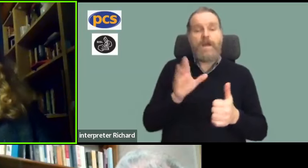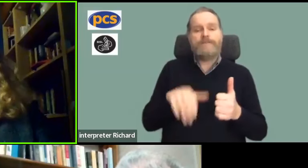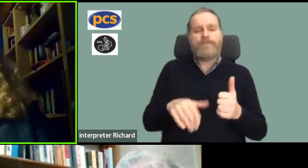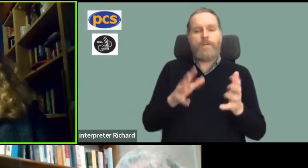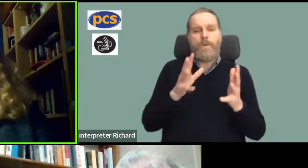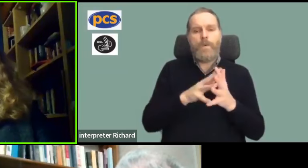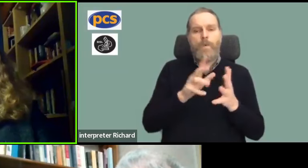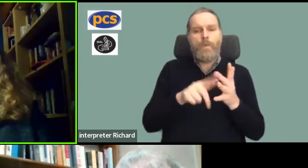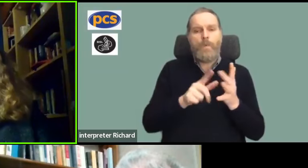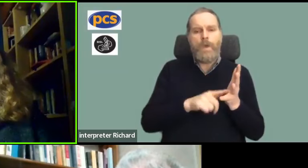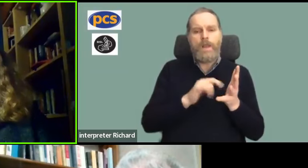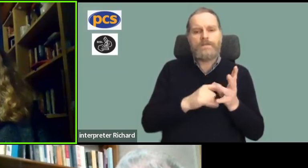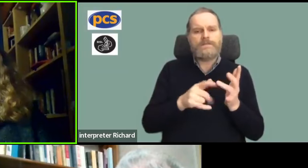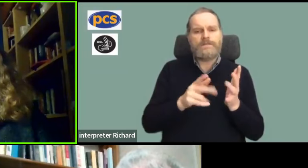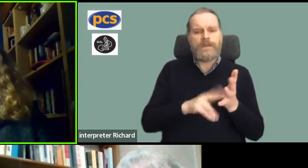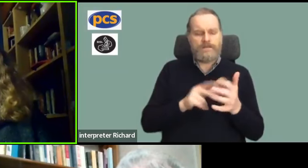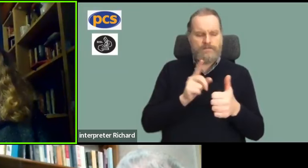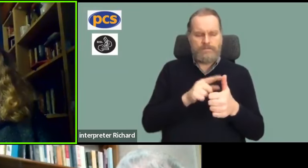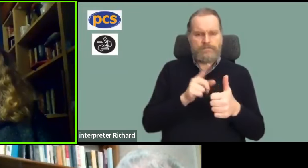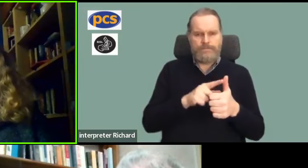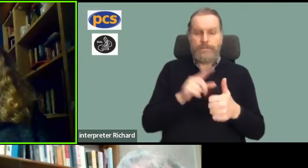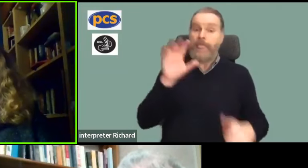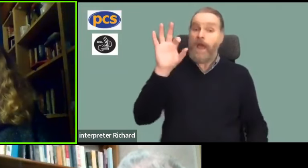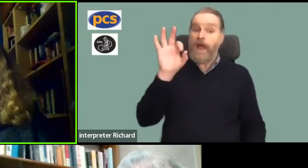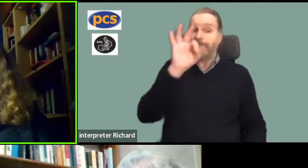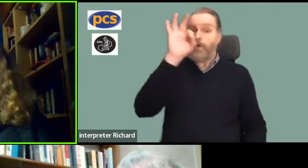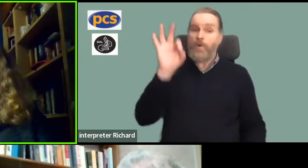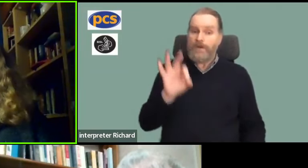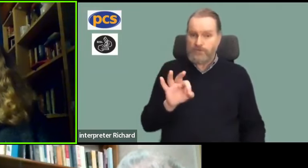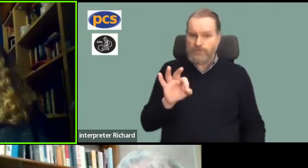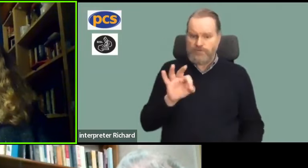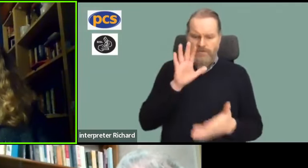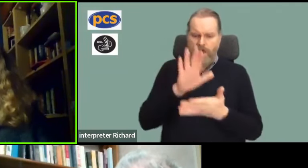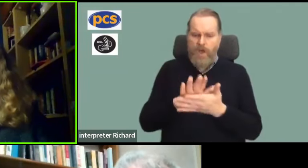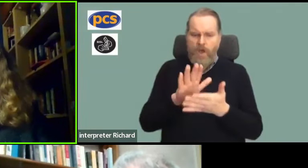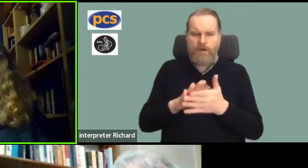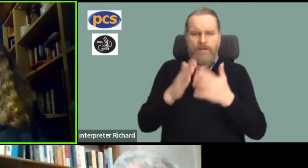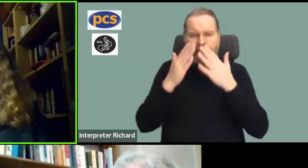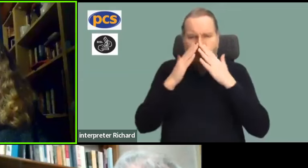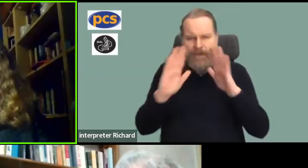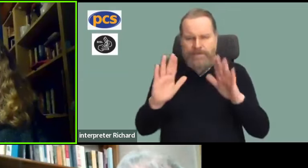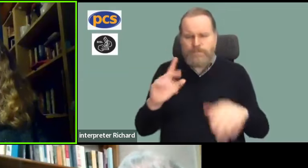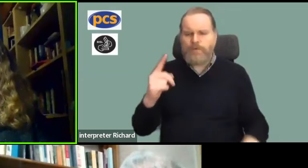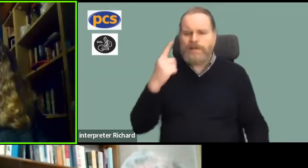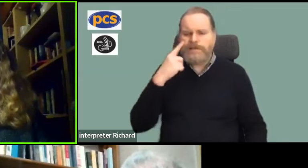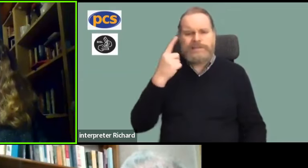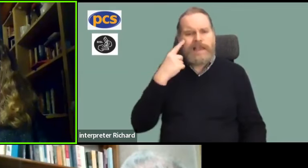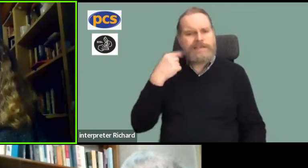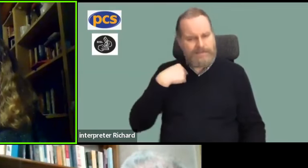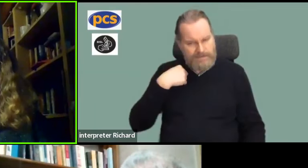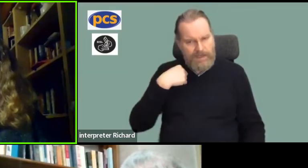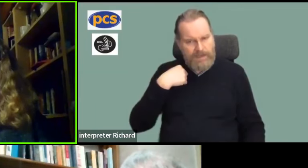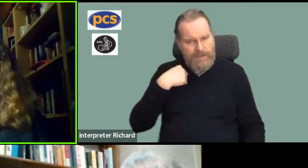So the first best first question n is from Jenn Wilson, who n is from Jenn Wilson, who says: have been raised on official l Pcs social media last l Pcs social media last night